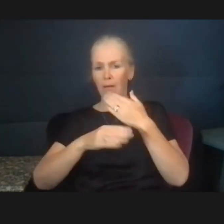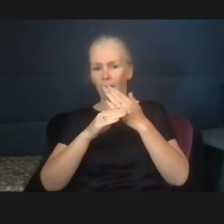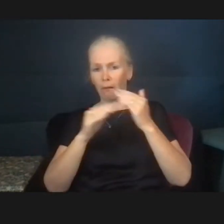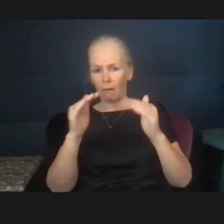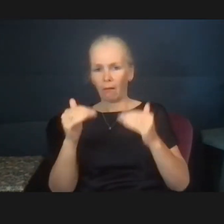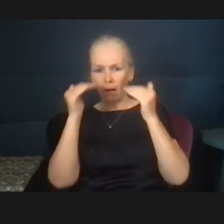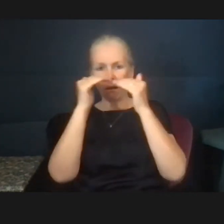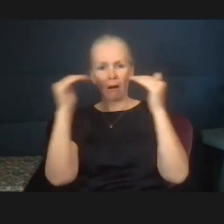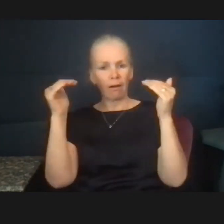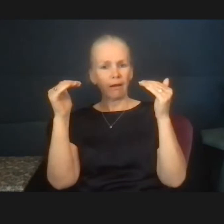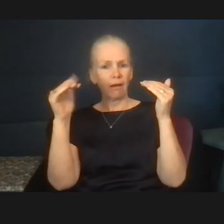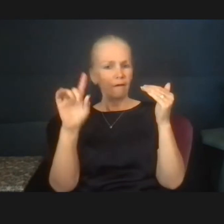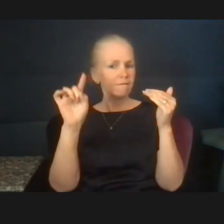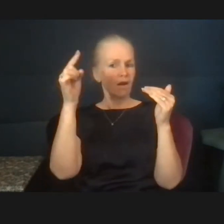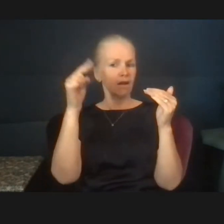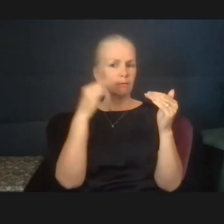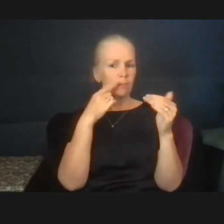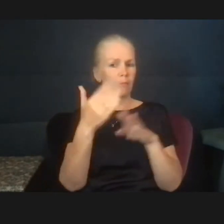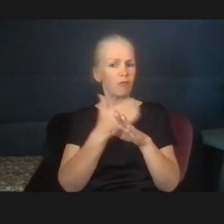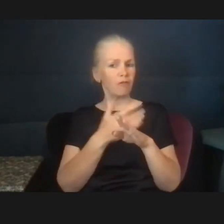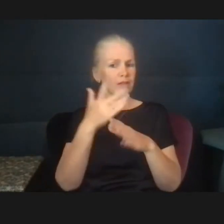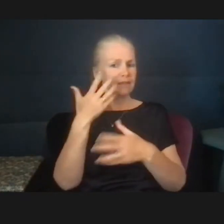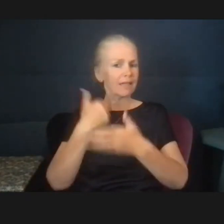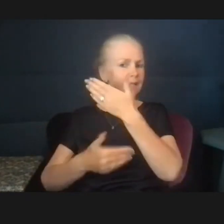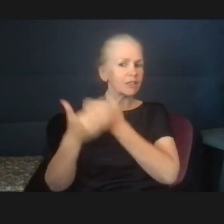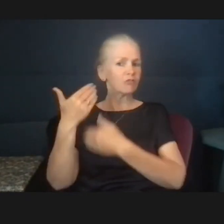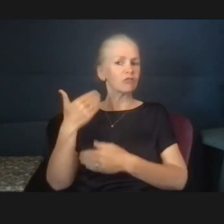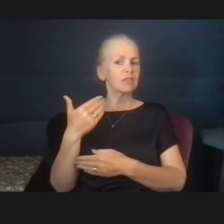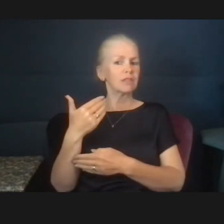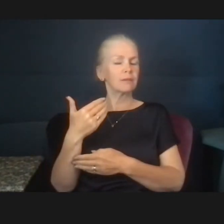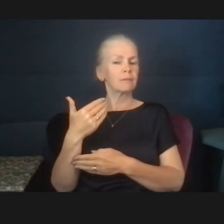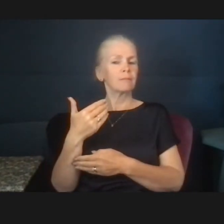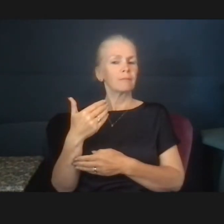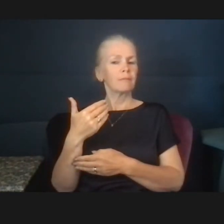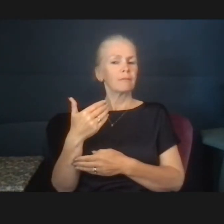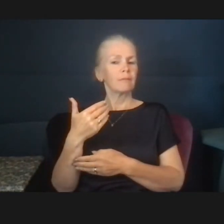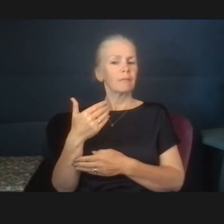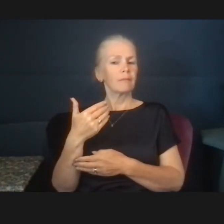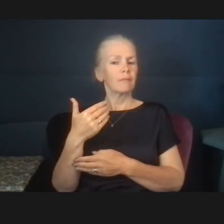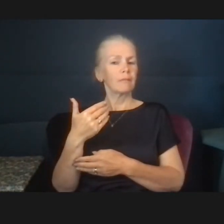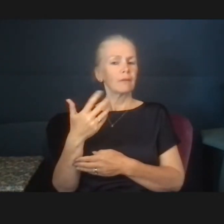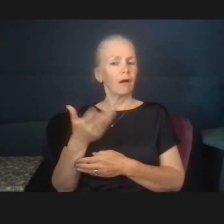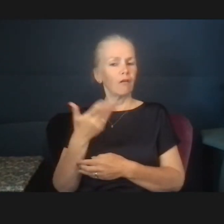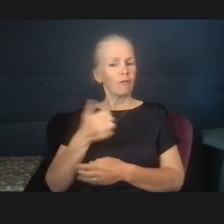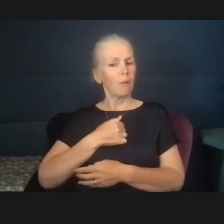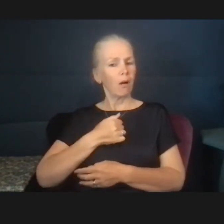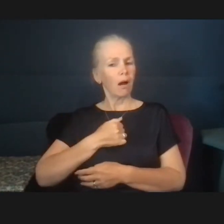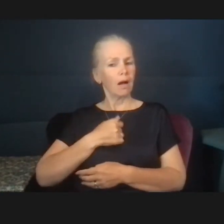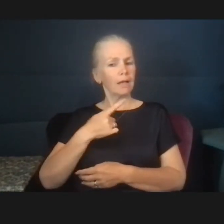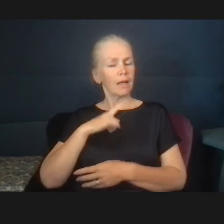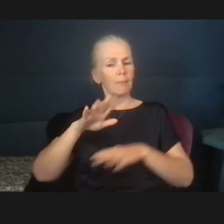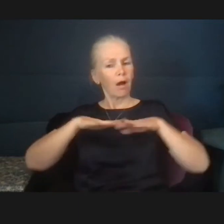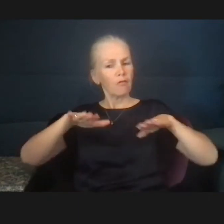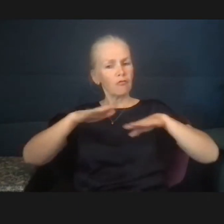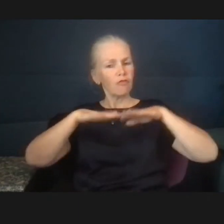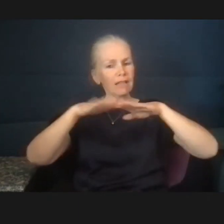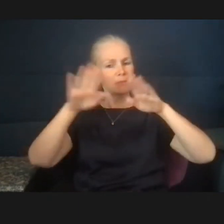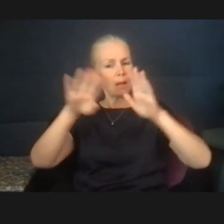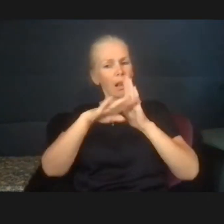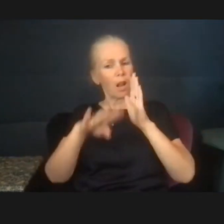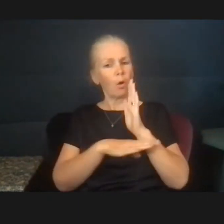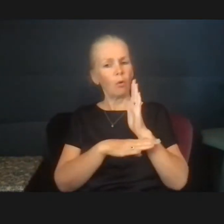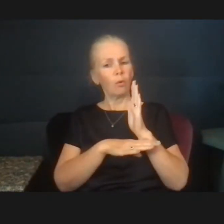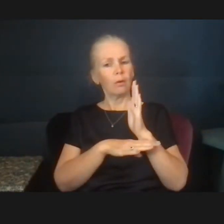But with my previous history of my grades being quite low, I mean, that was over a